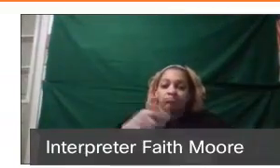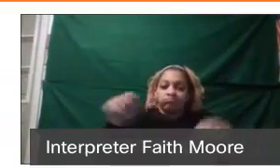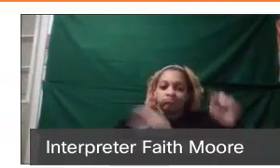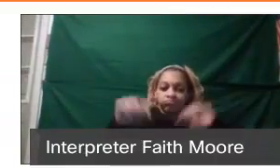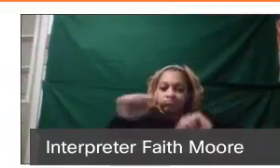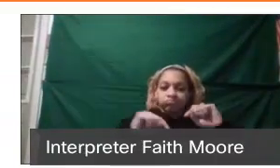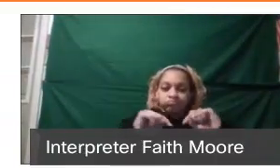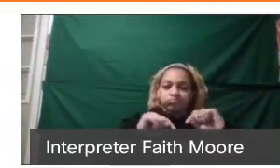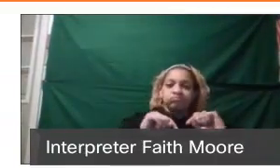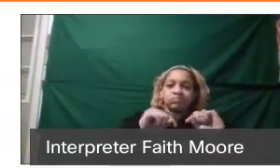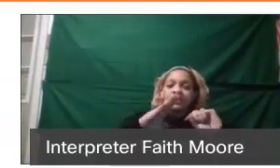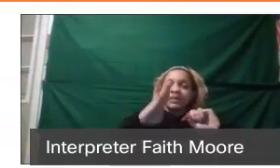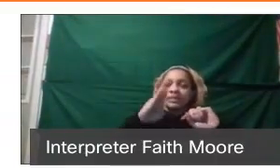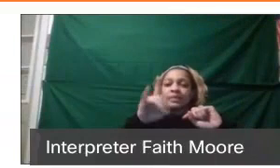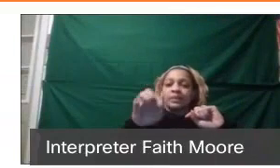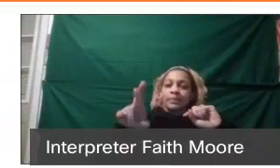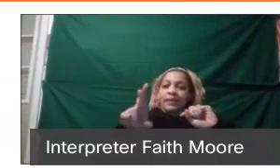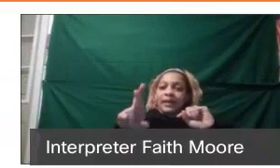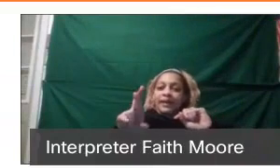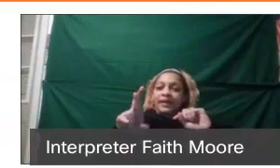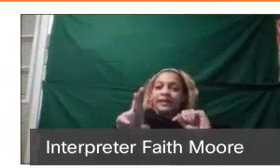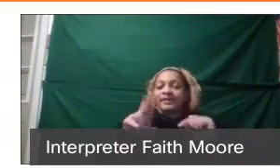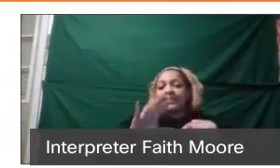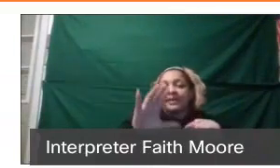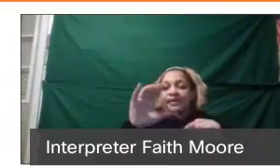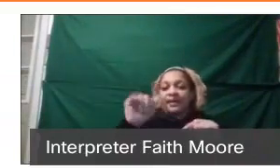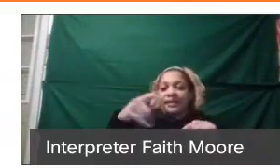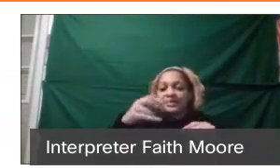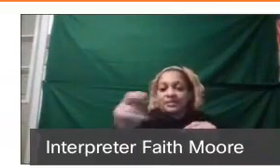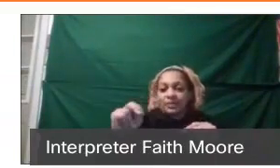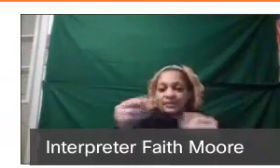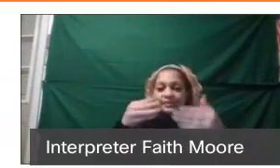Blair aspen intersection and ask.